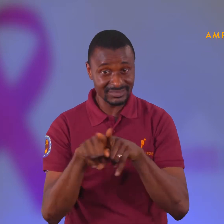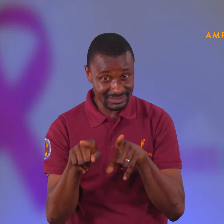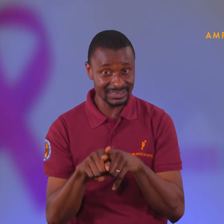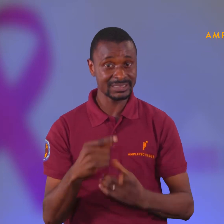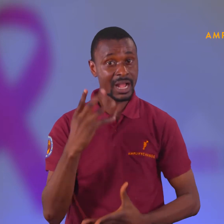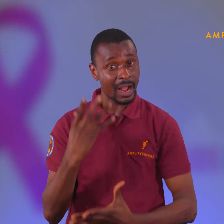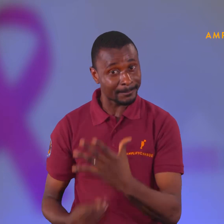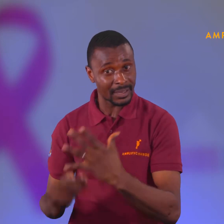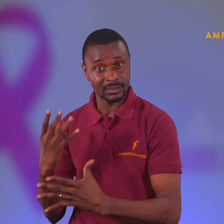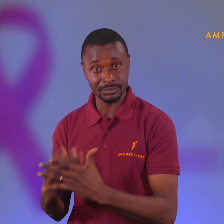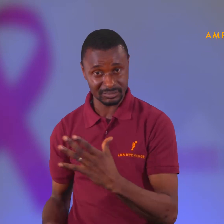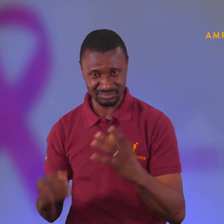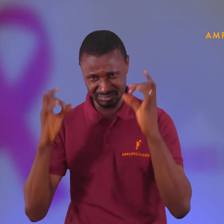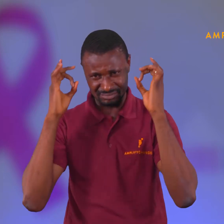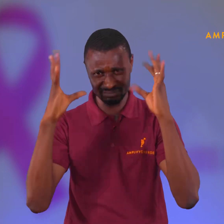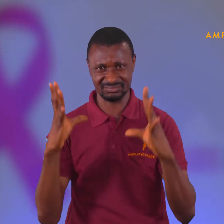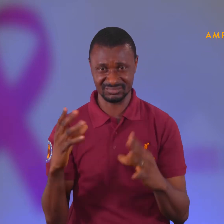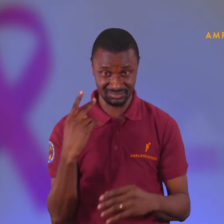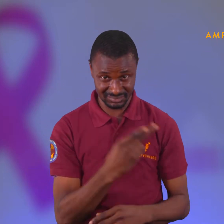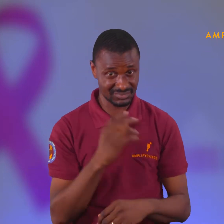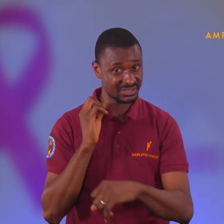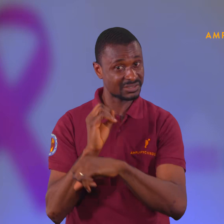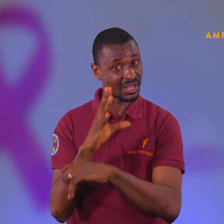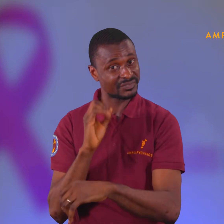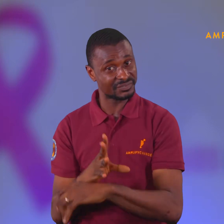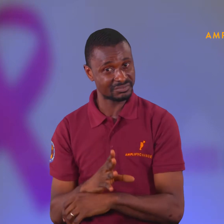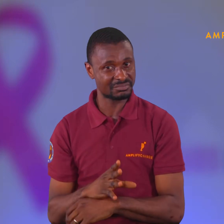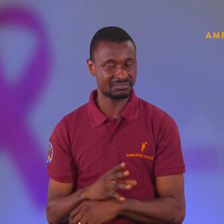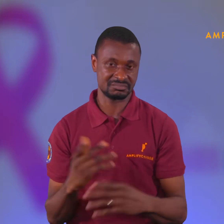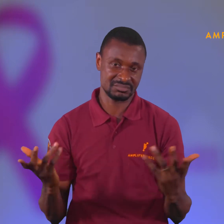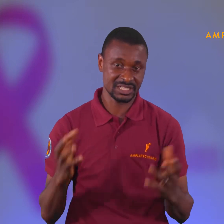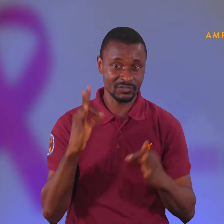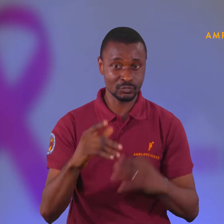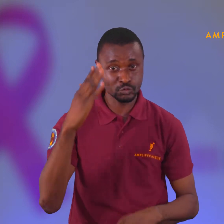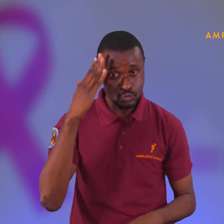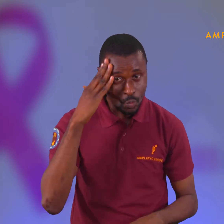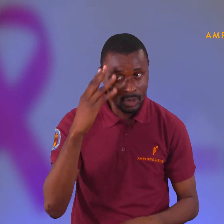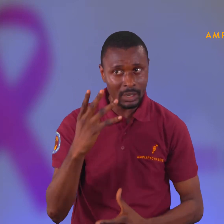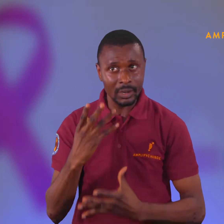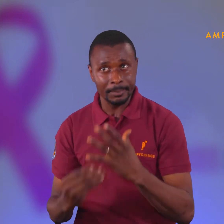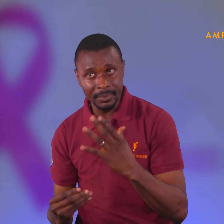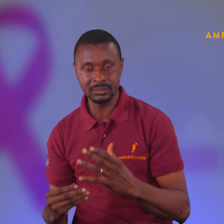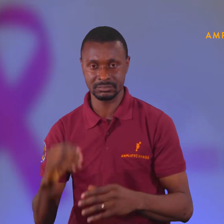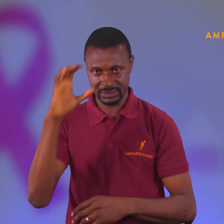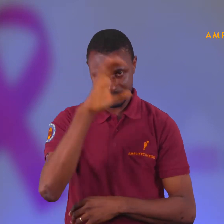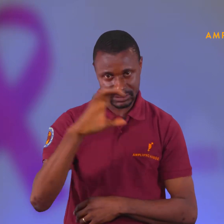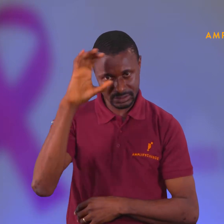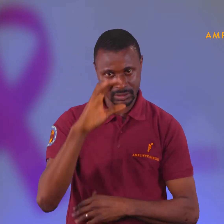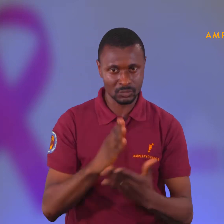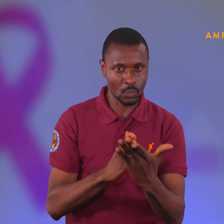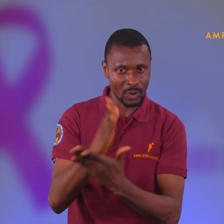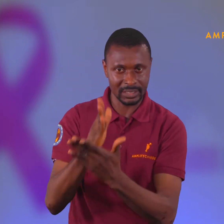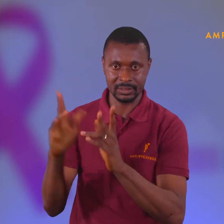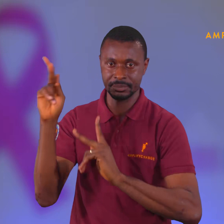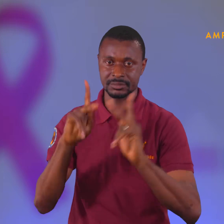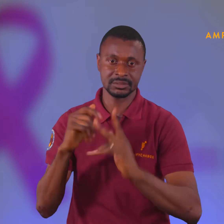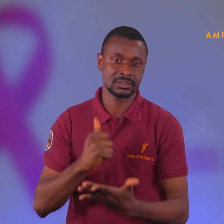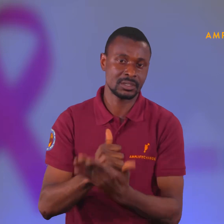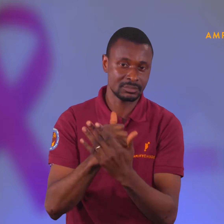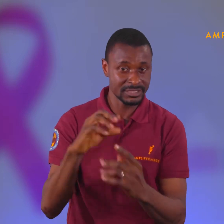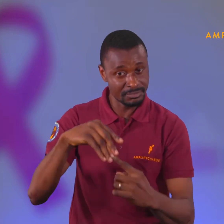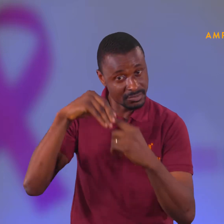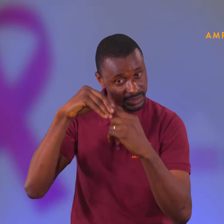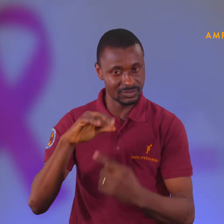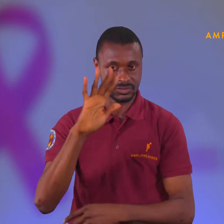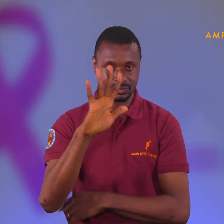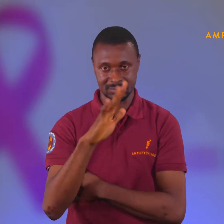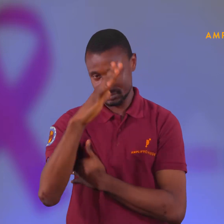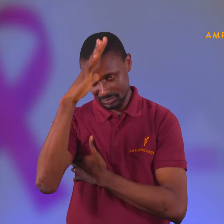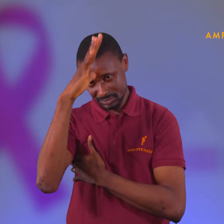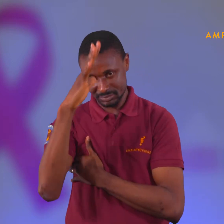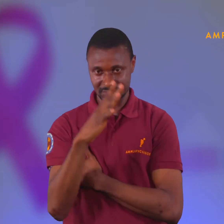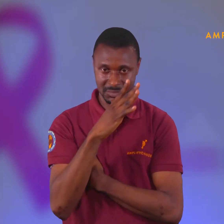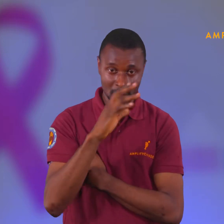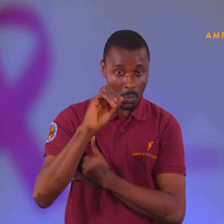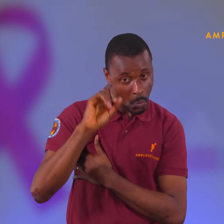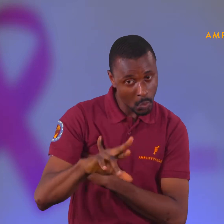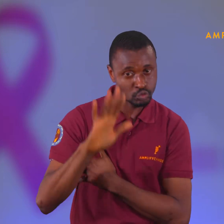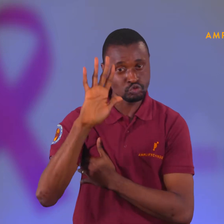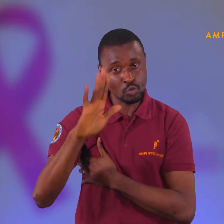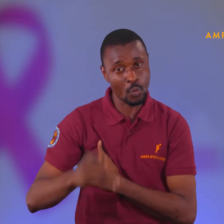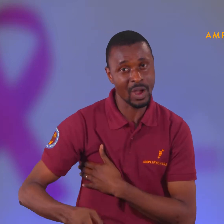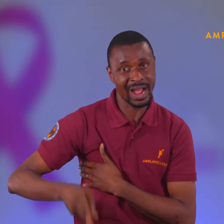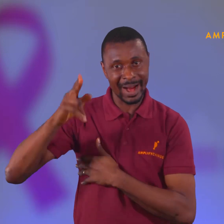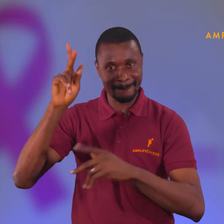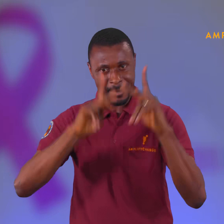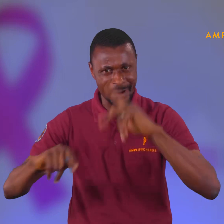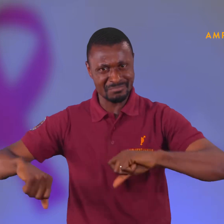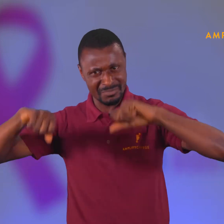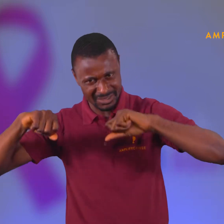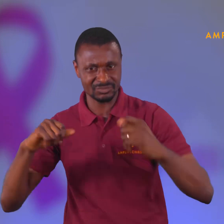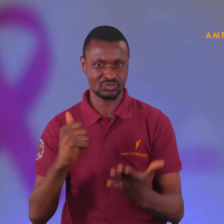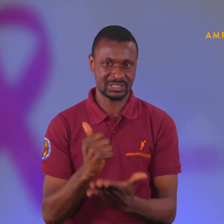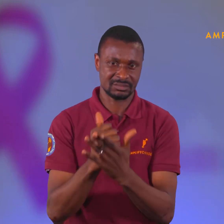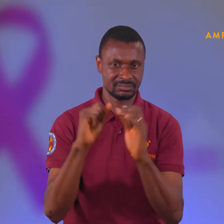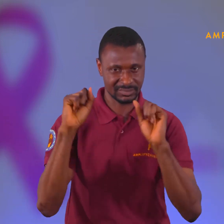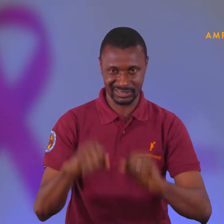Similarly, illegal abortion is dangerous. If you want to terminate a pregnancy, you should search the right professional to help you. You should consult your parents.